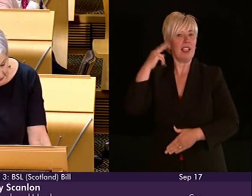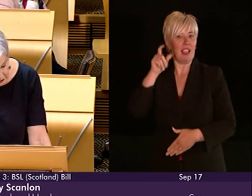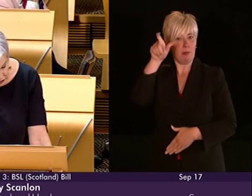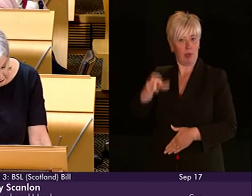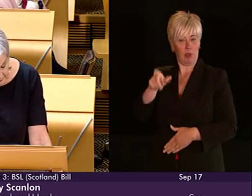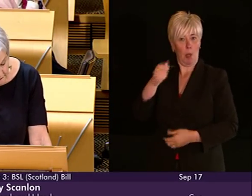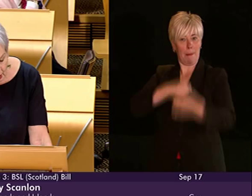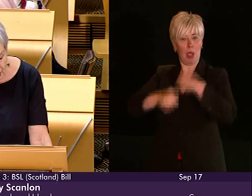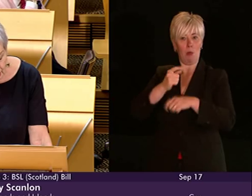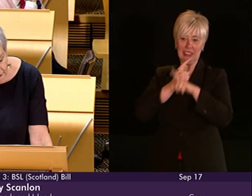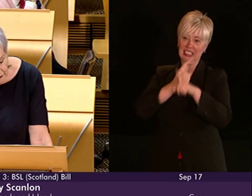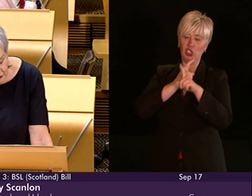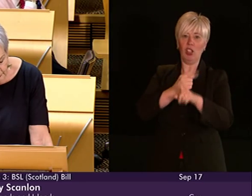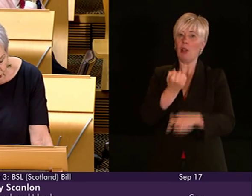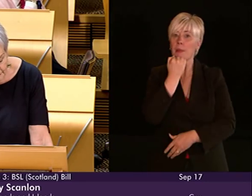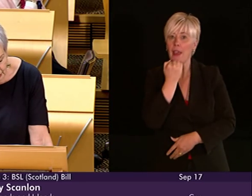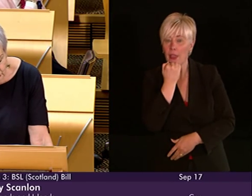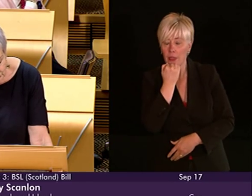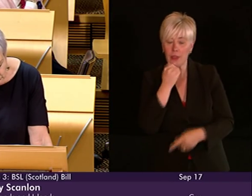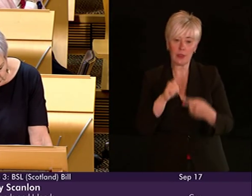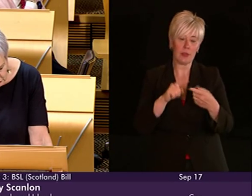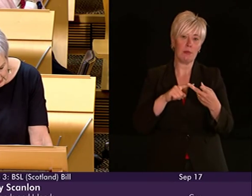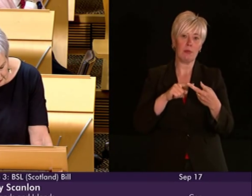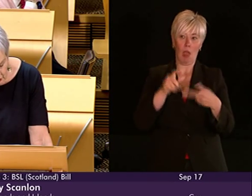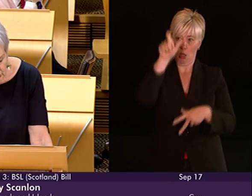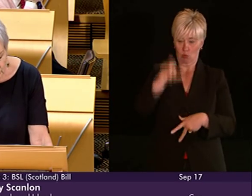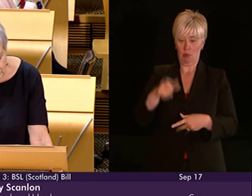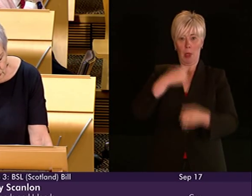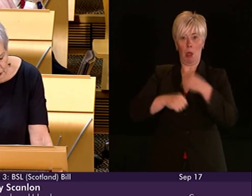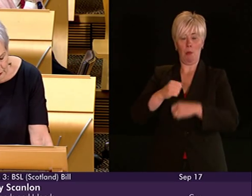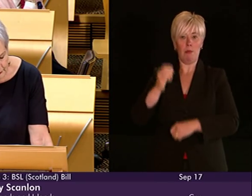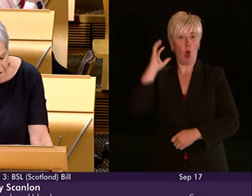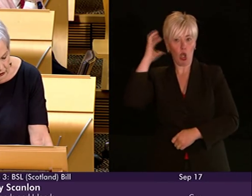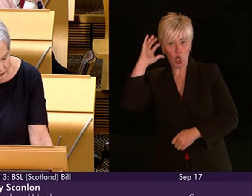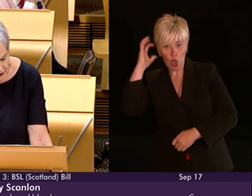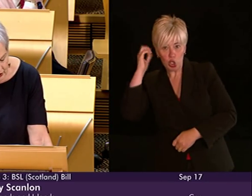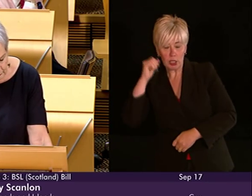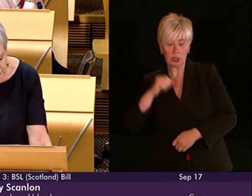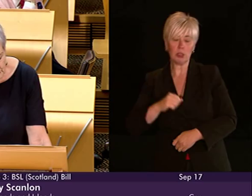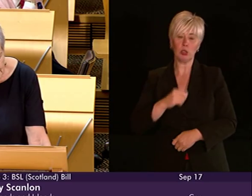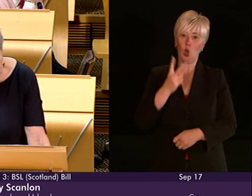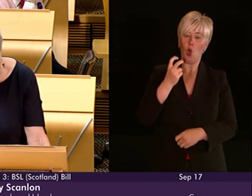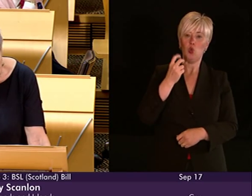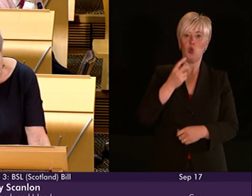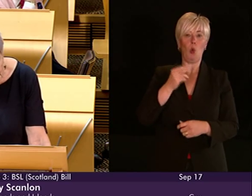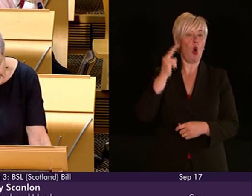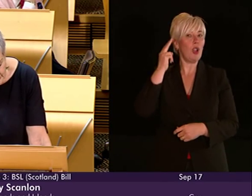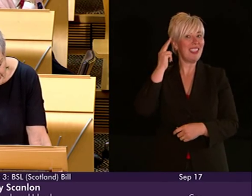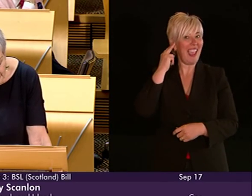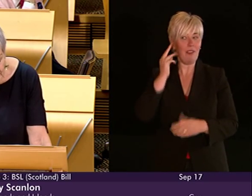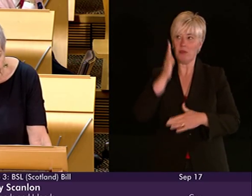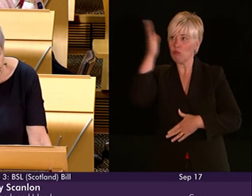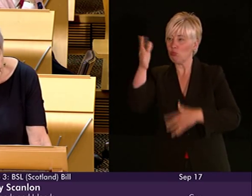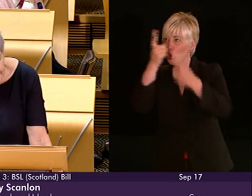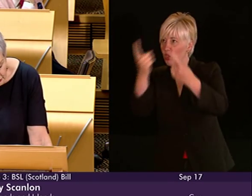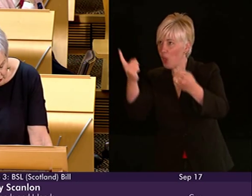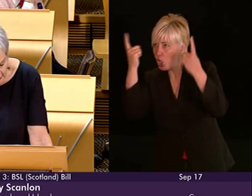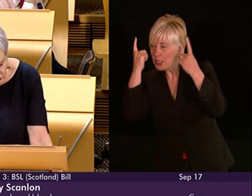a maths teacher, another became an audiologist, two are now at university, a third